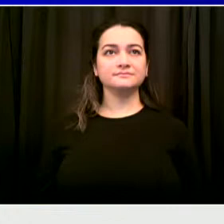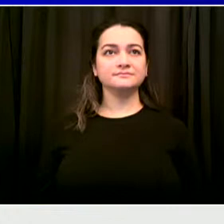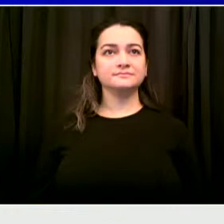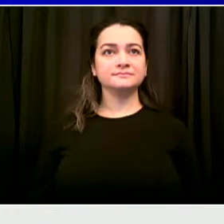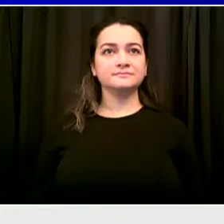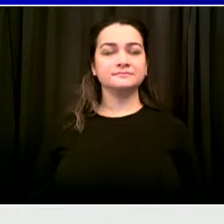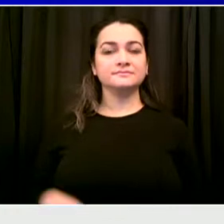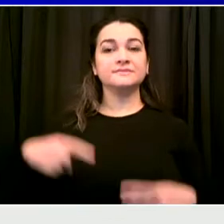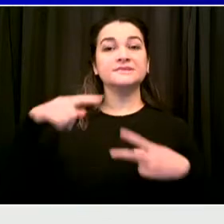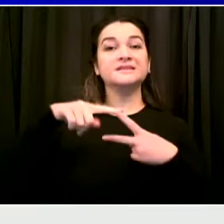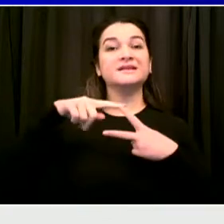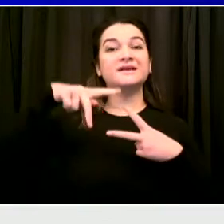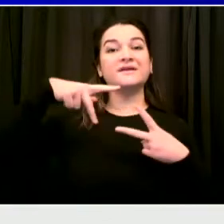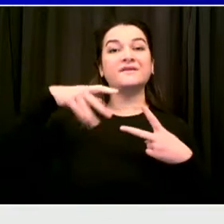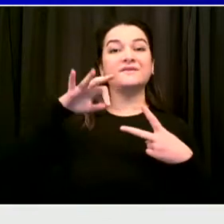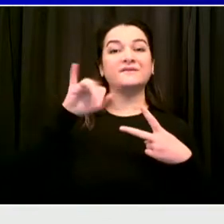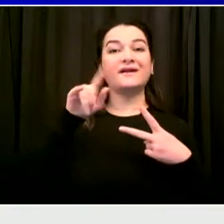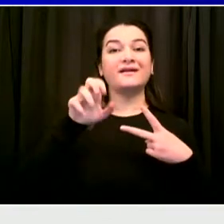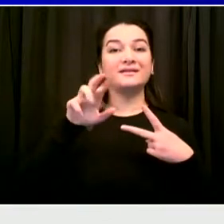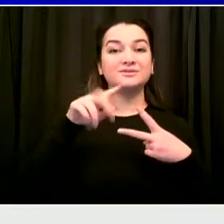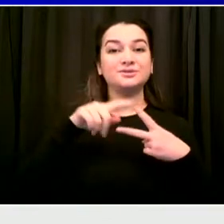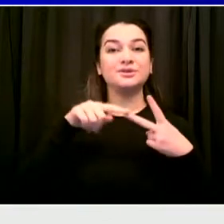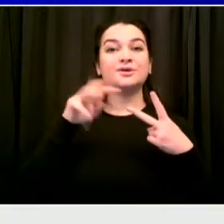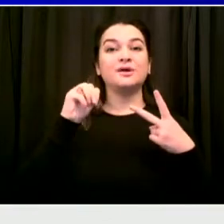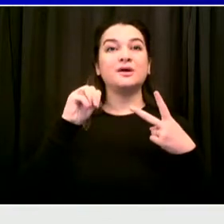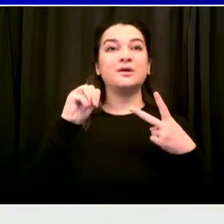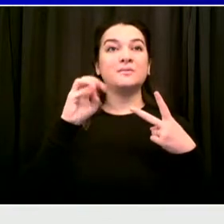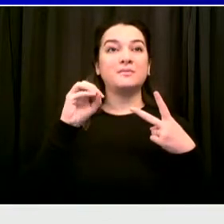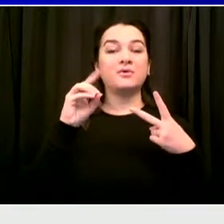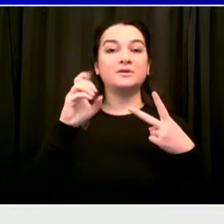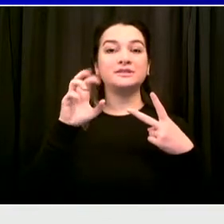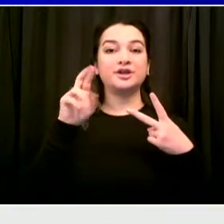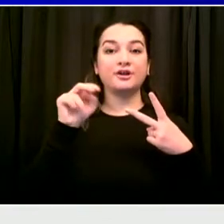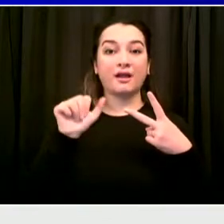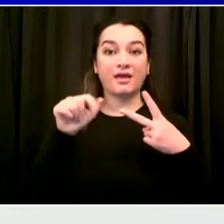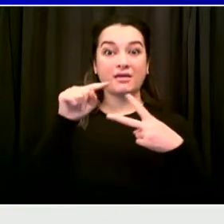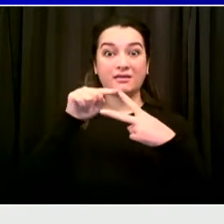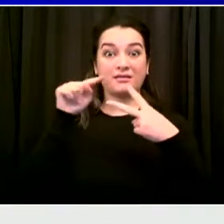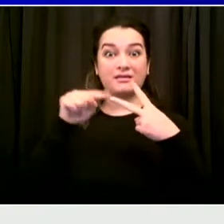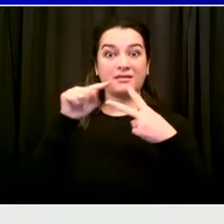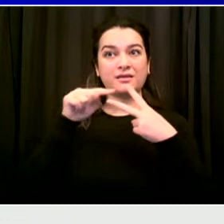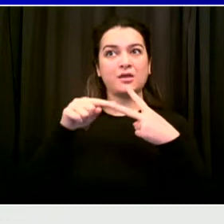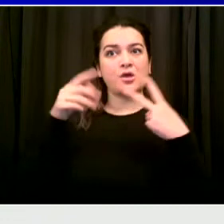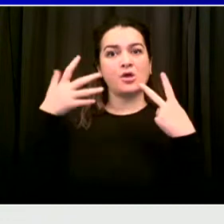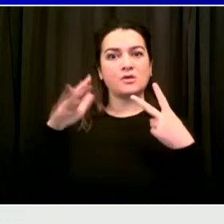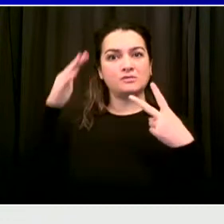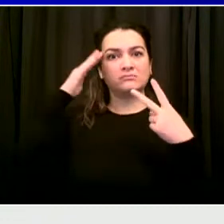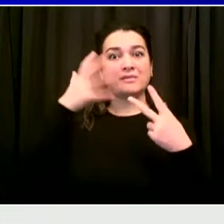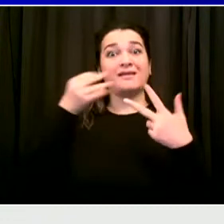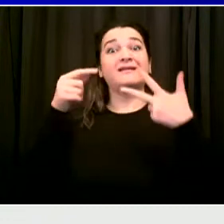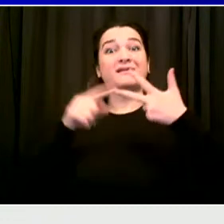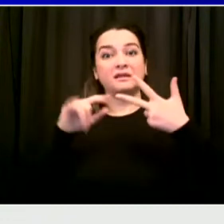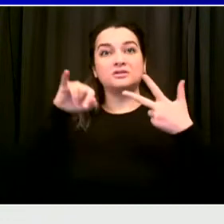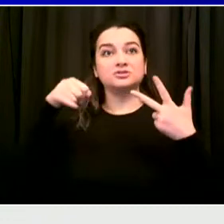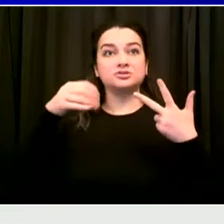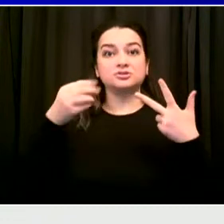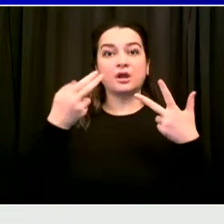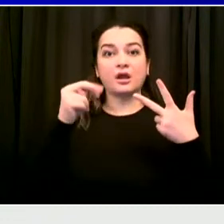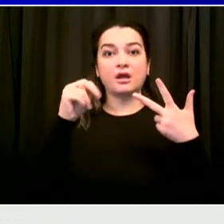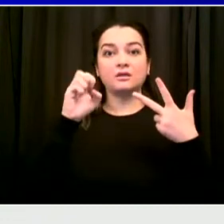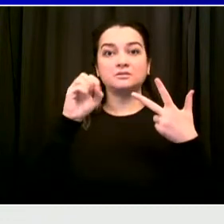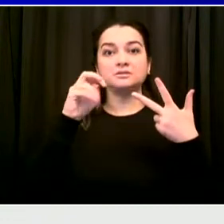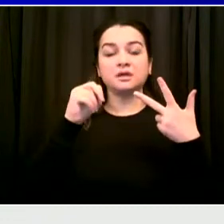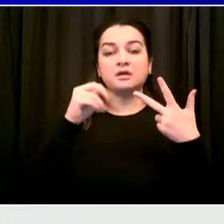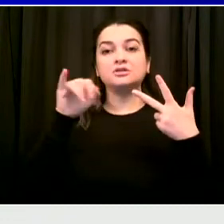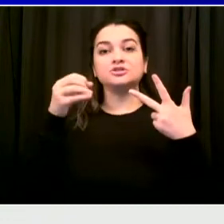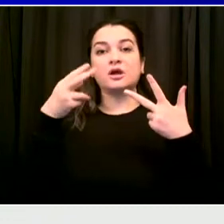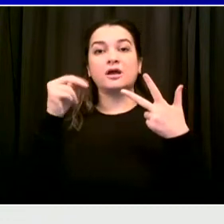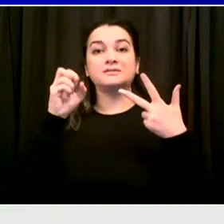VACCINES FROM MODERNA, FROM